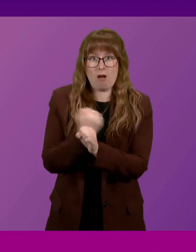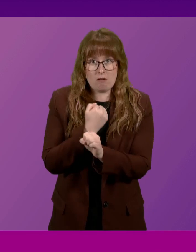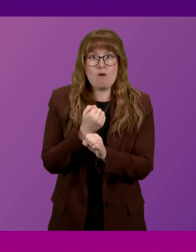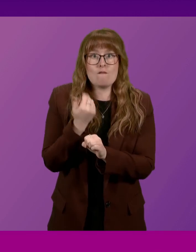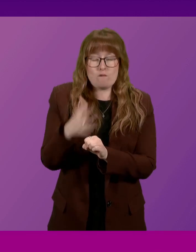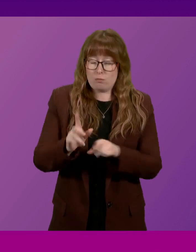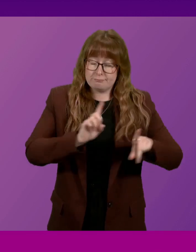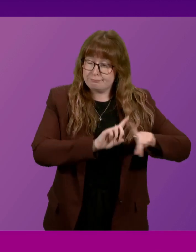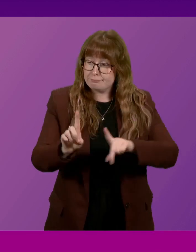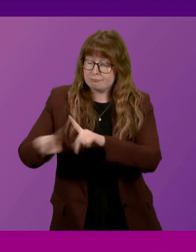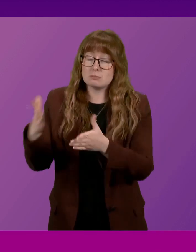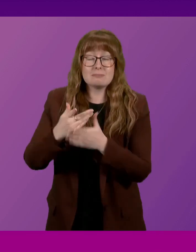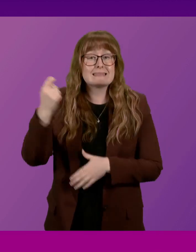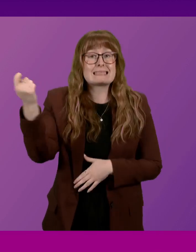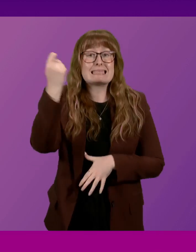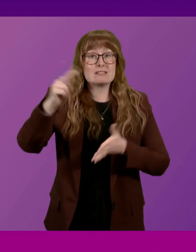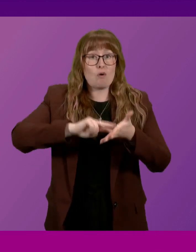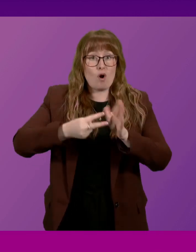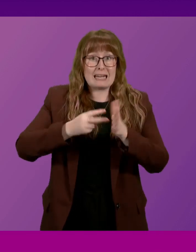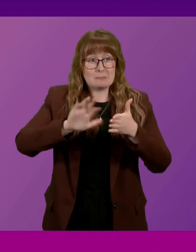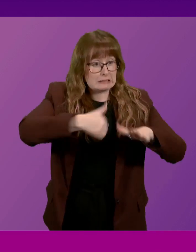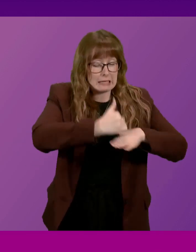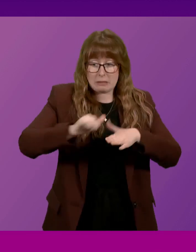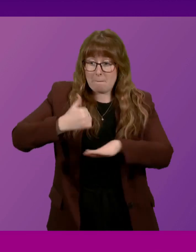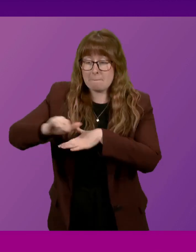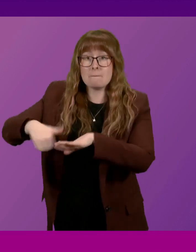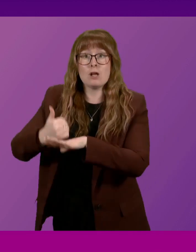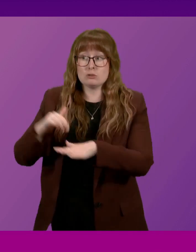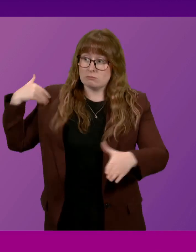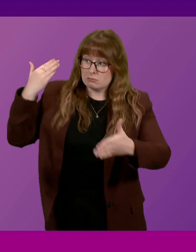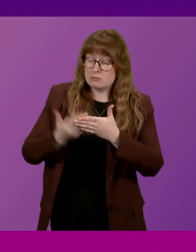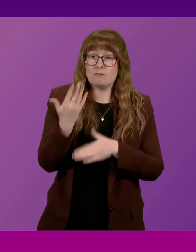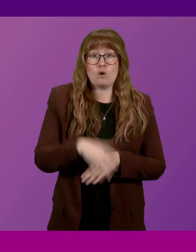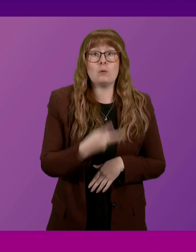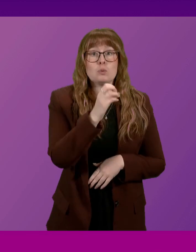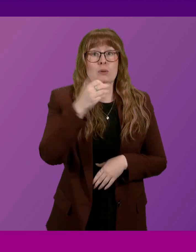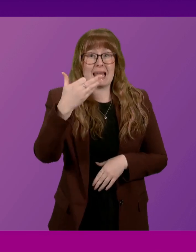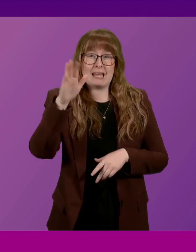a number of very successful organisations, which, since 2008-09, has resulted in